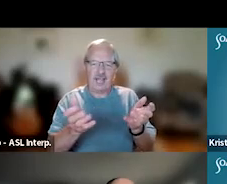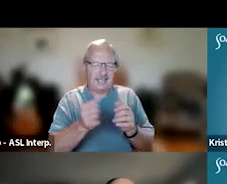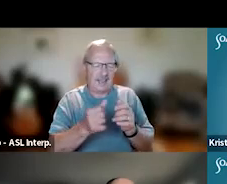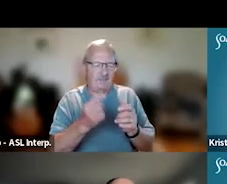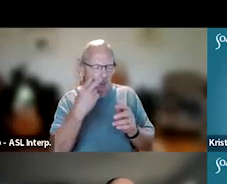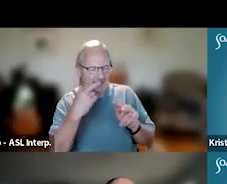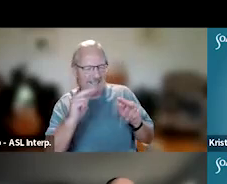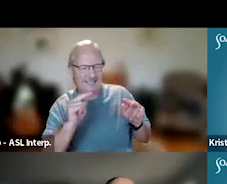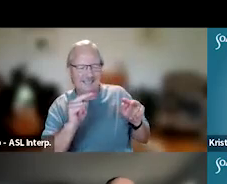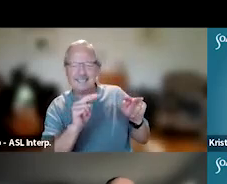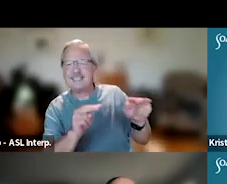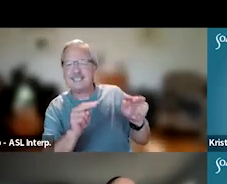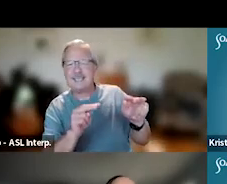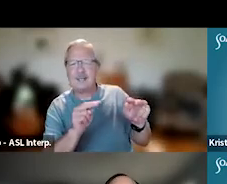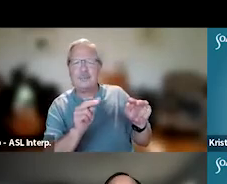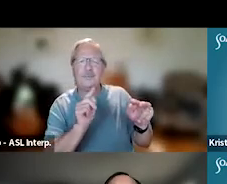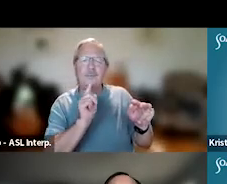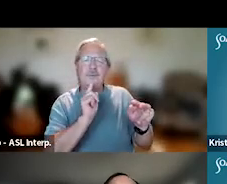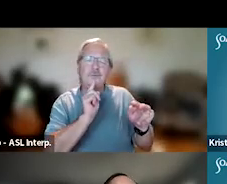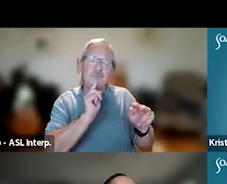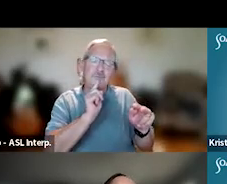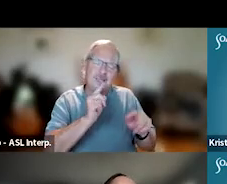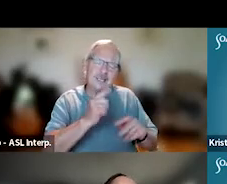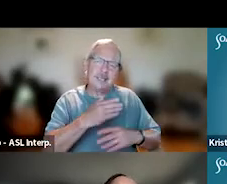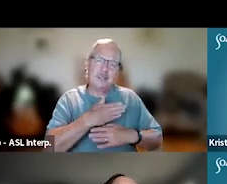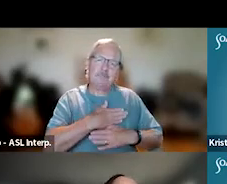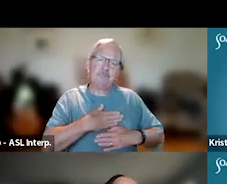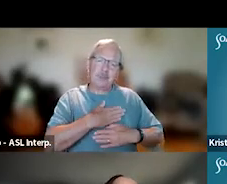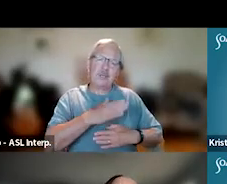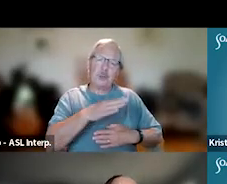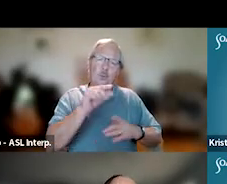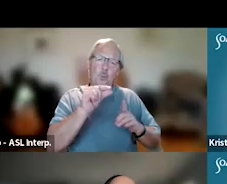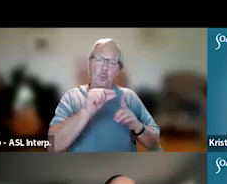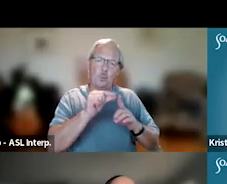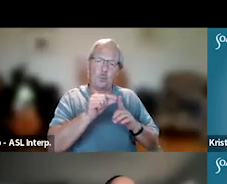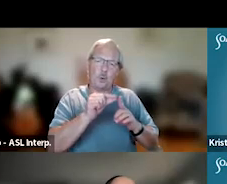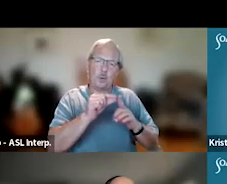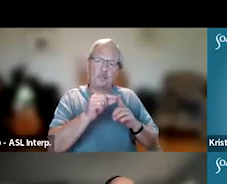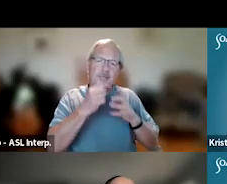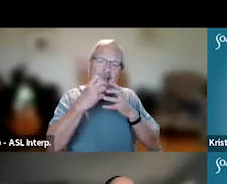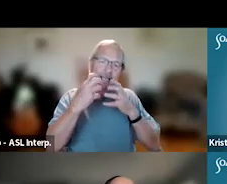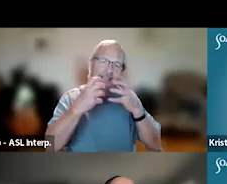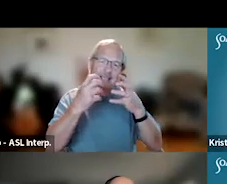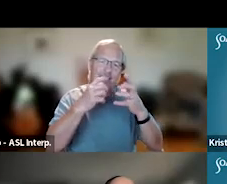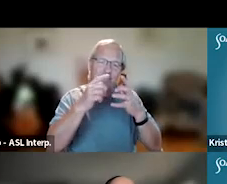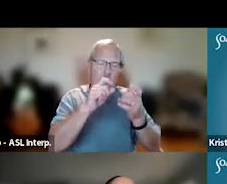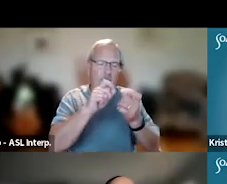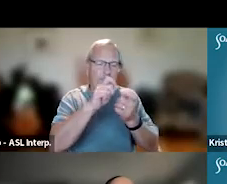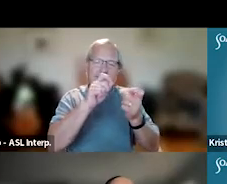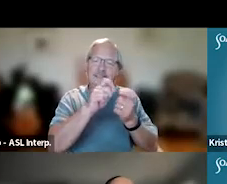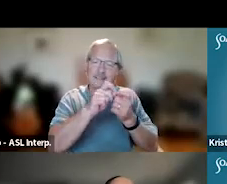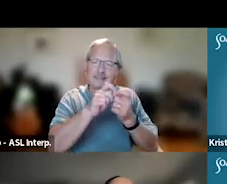We really do truly appreciate your words, especially the shout outs for specific members of the TA Center.